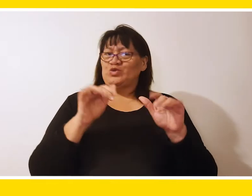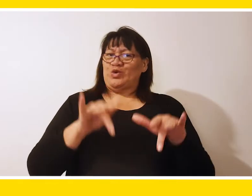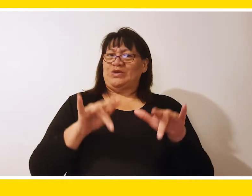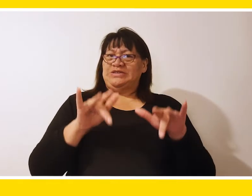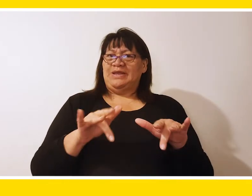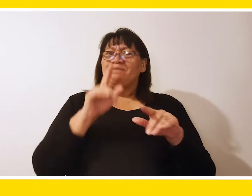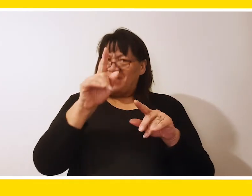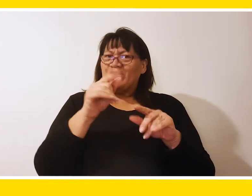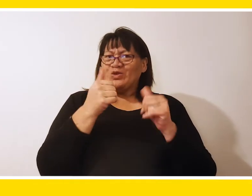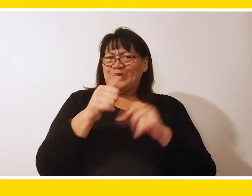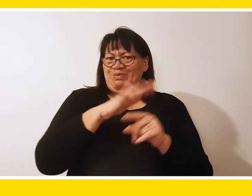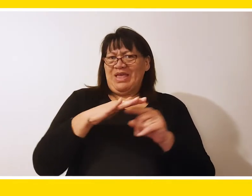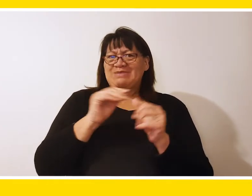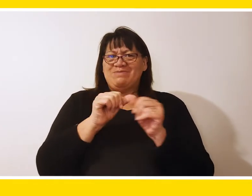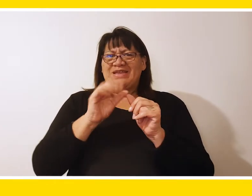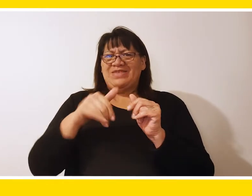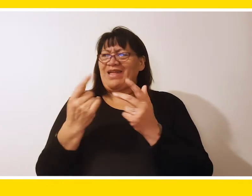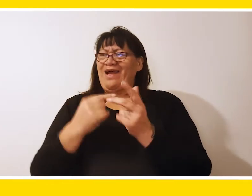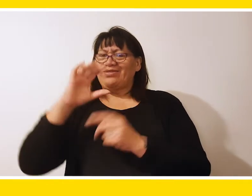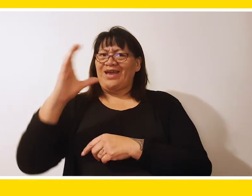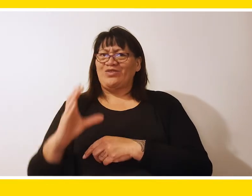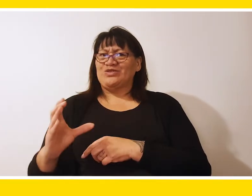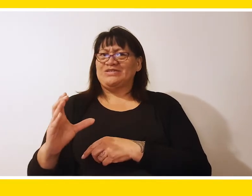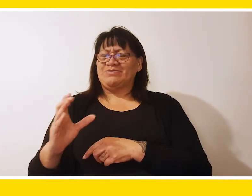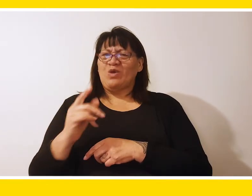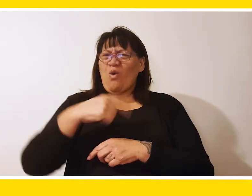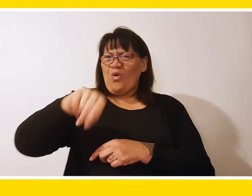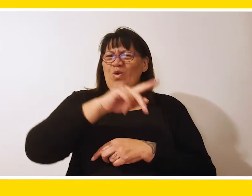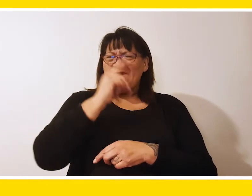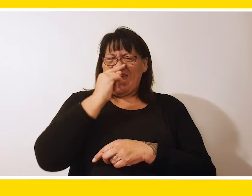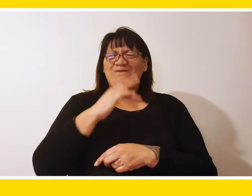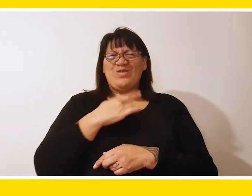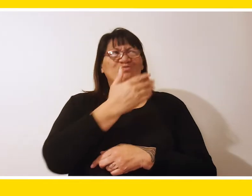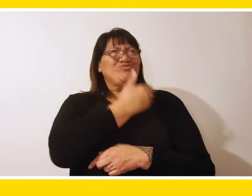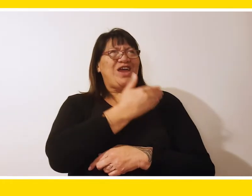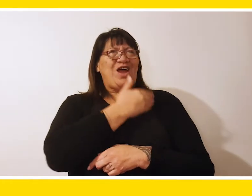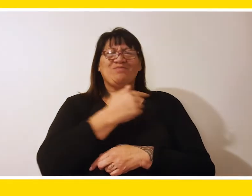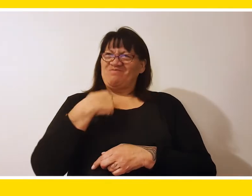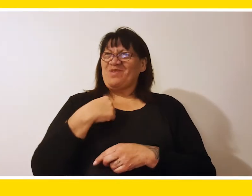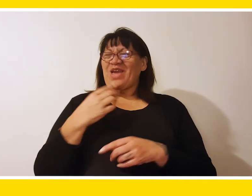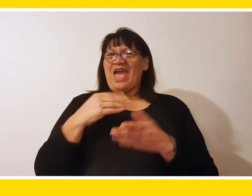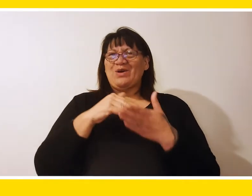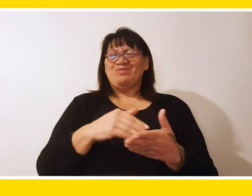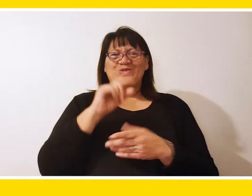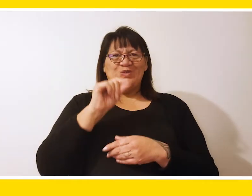but we are in a far better place than most countries and all of us can feel proud of playing our part.